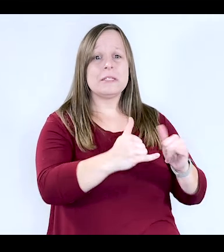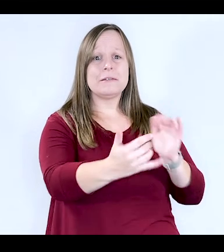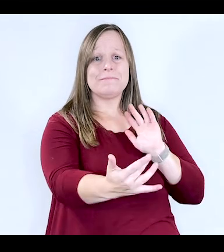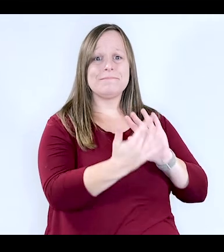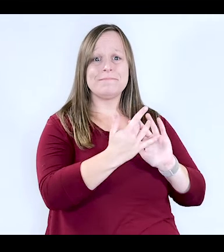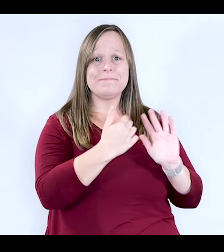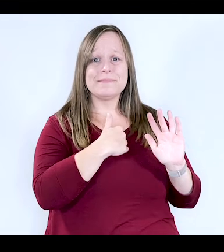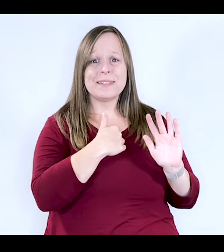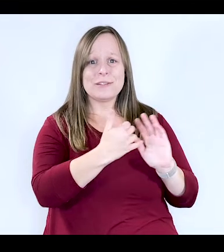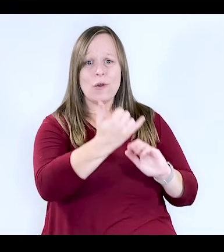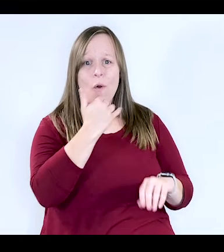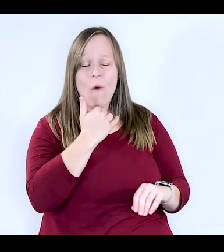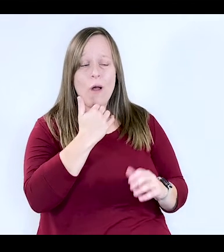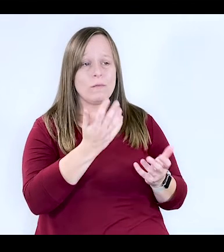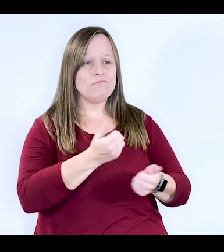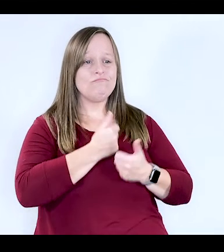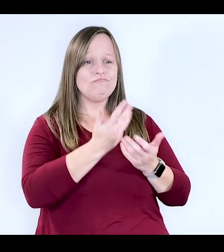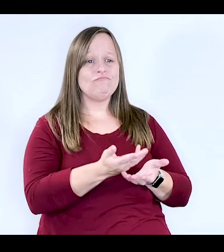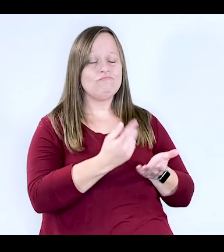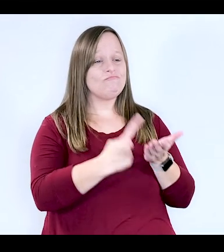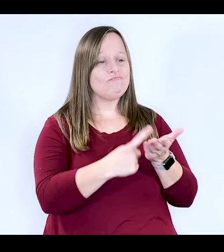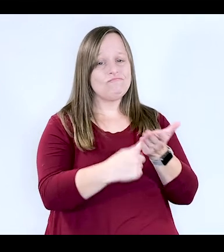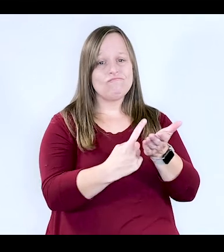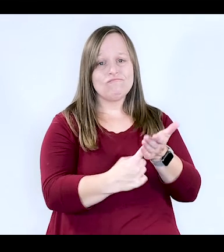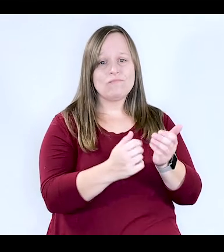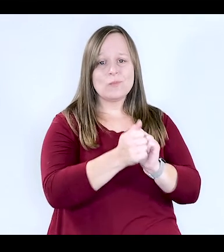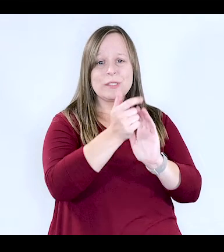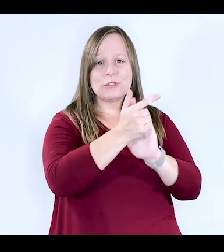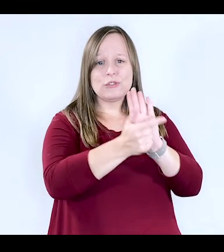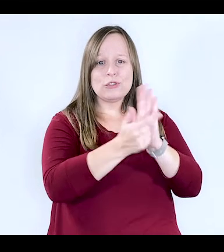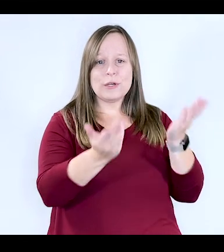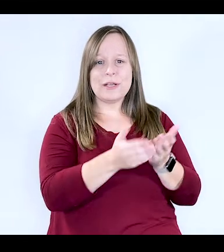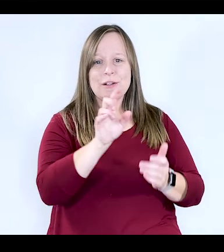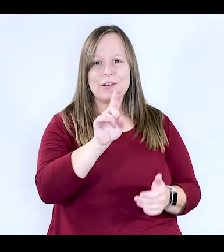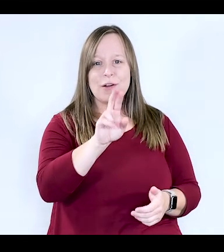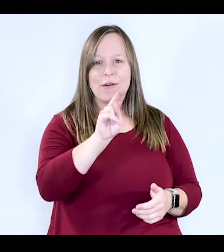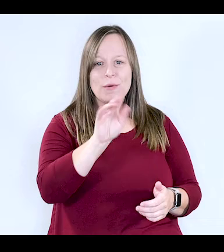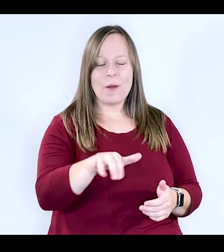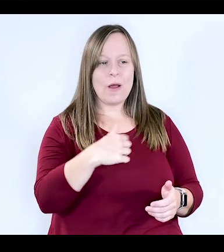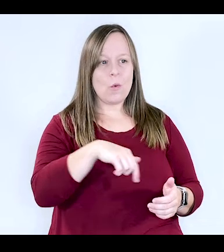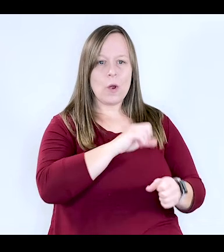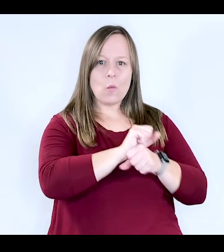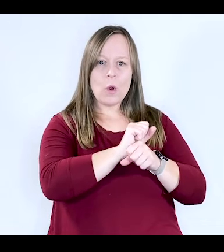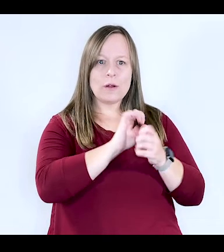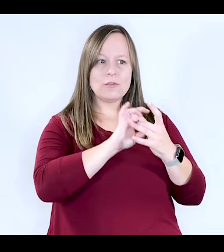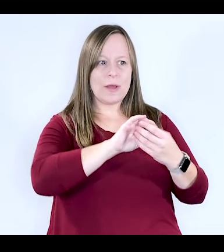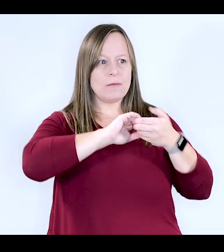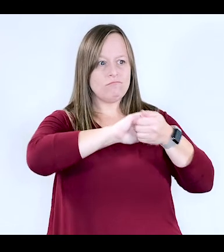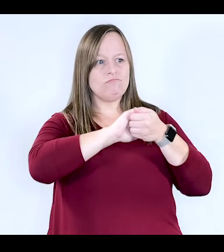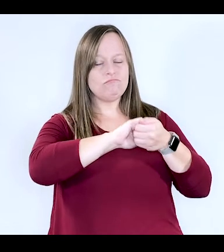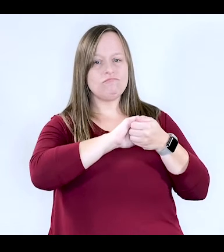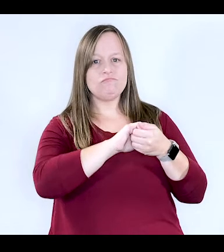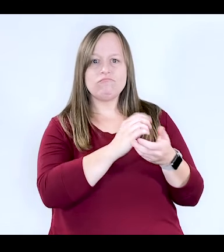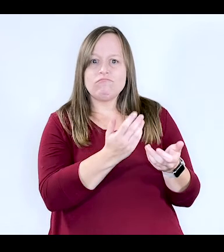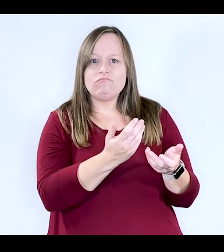You can always call and talk to an attorney at DRNY and we would work together to figure out